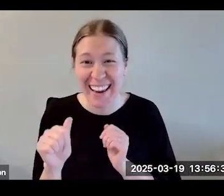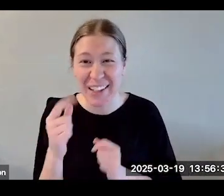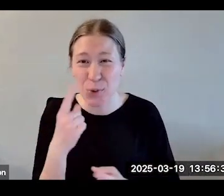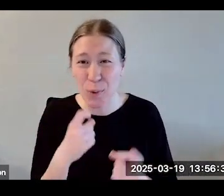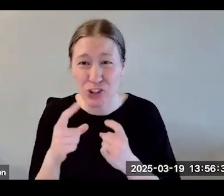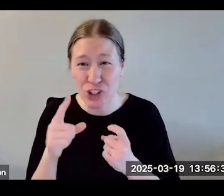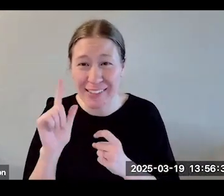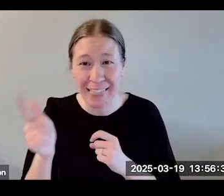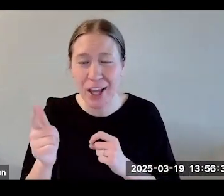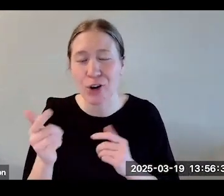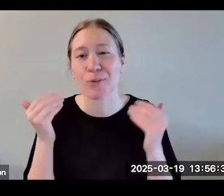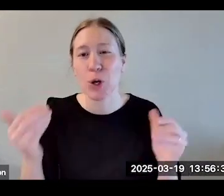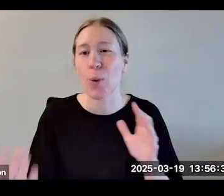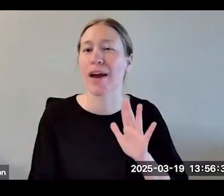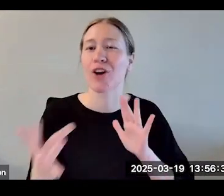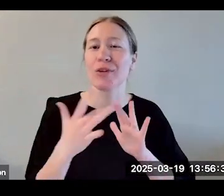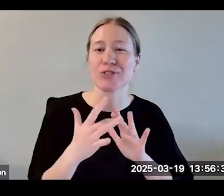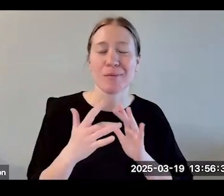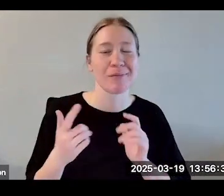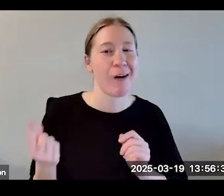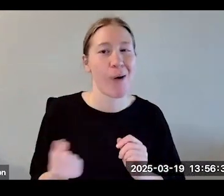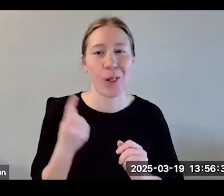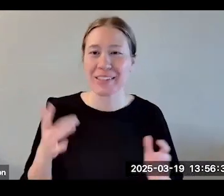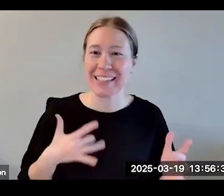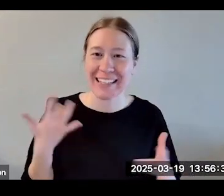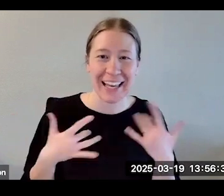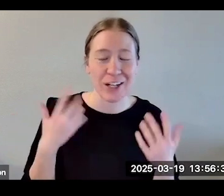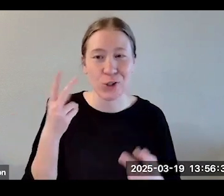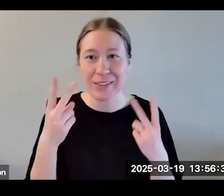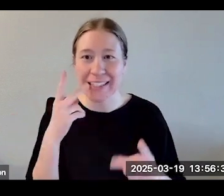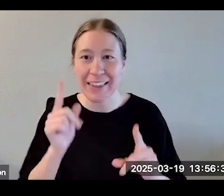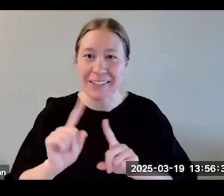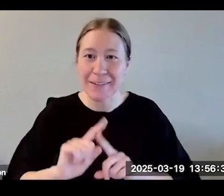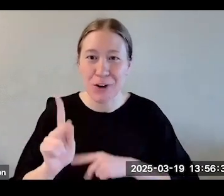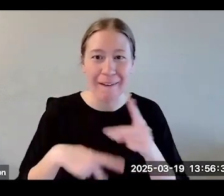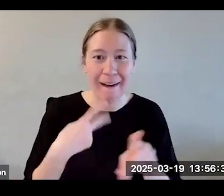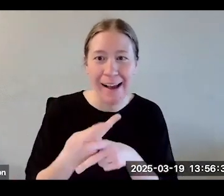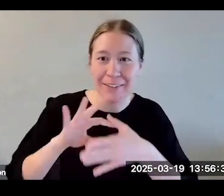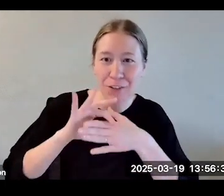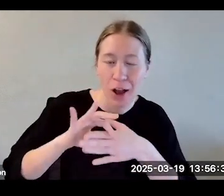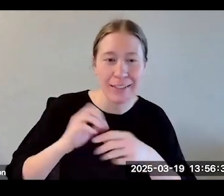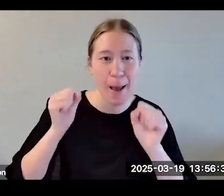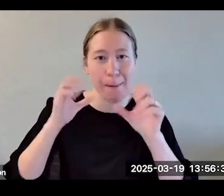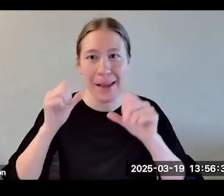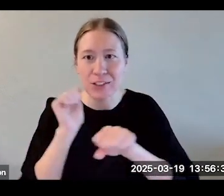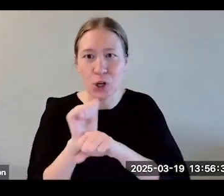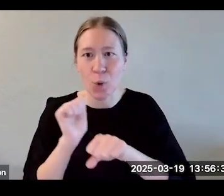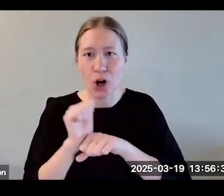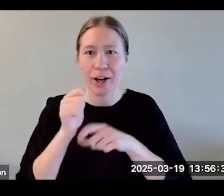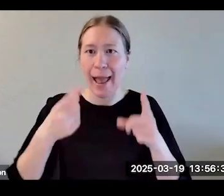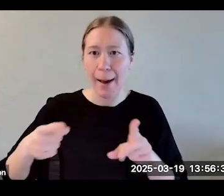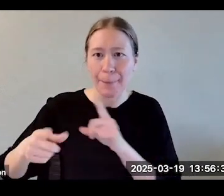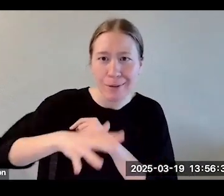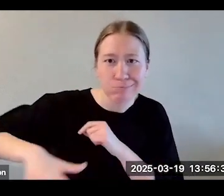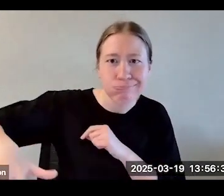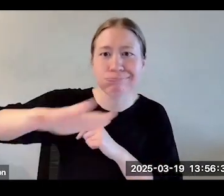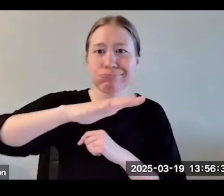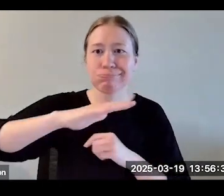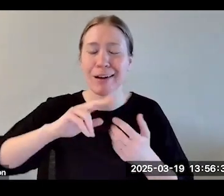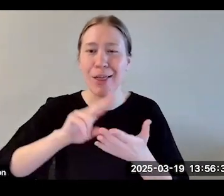It's always exciting to see the types of content and amazing work that everyone is doing around the university, and one of our favorite parts of this work